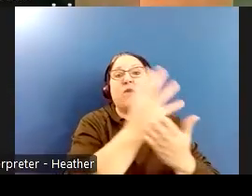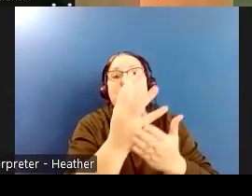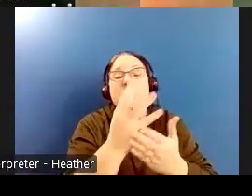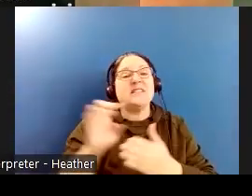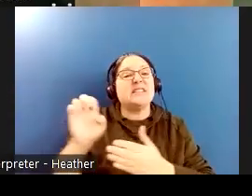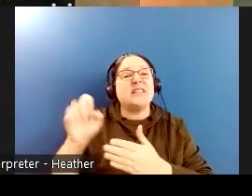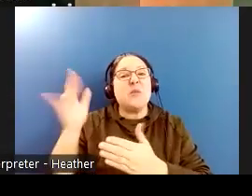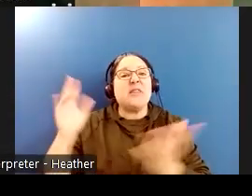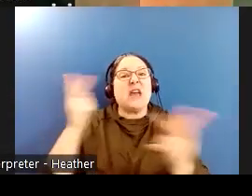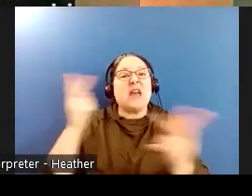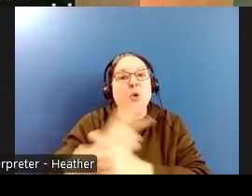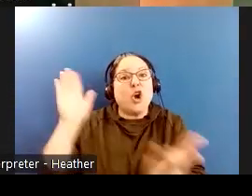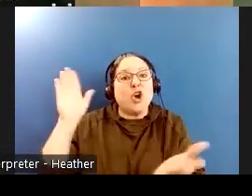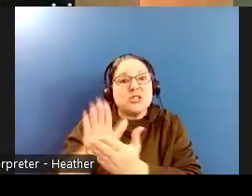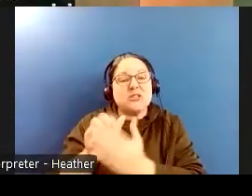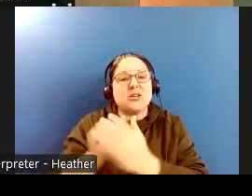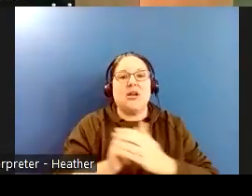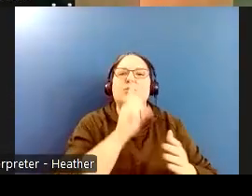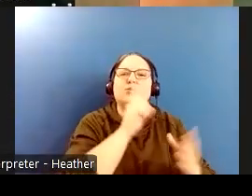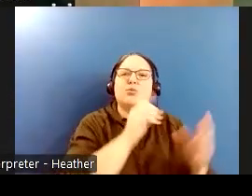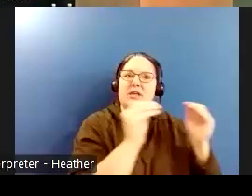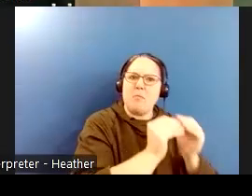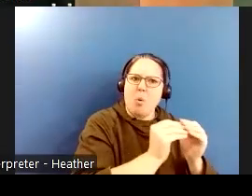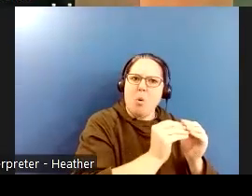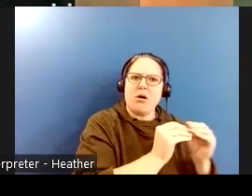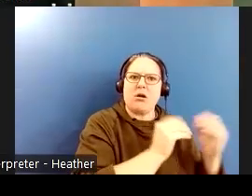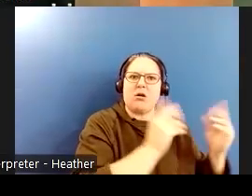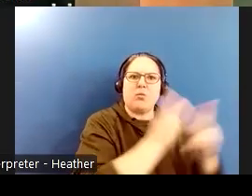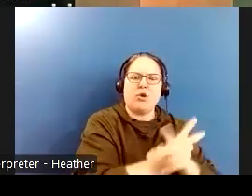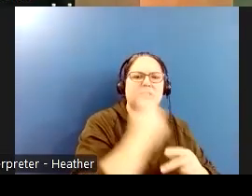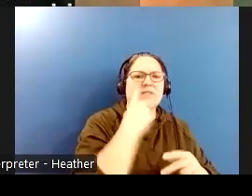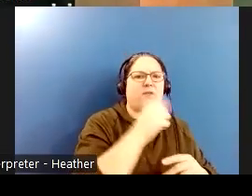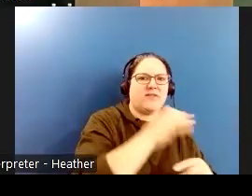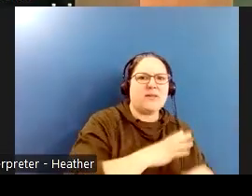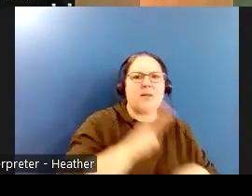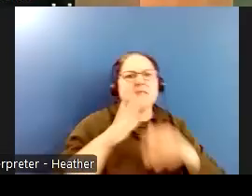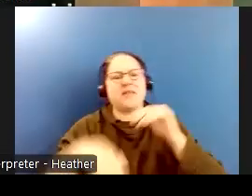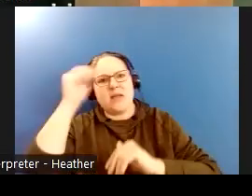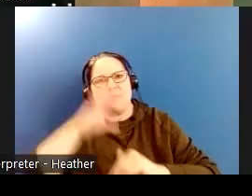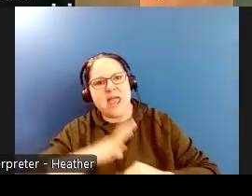more relevant actually for the female residents and the male residents. Uh and if you think back